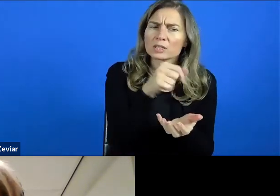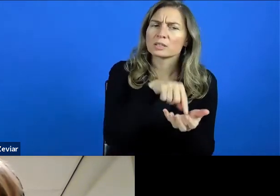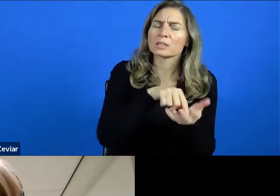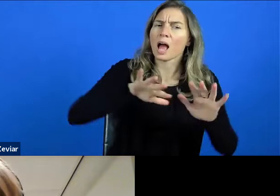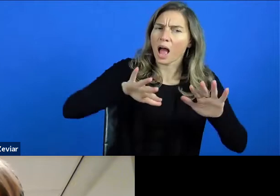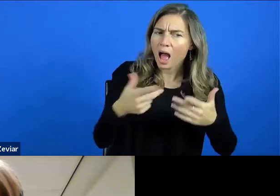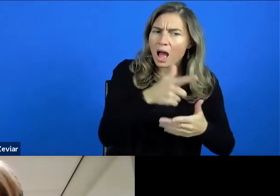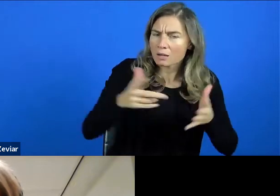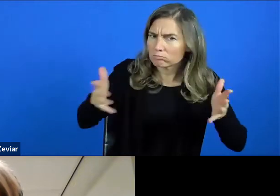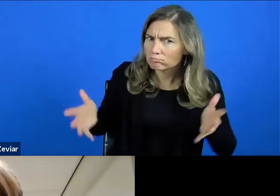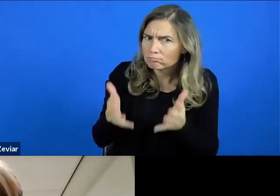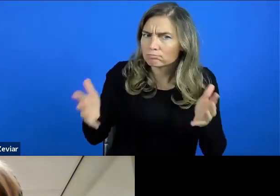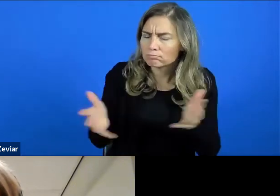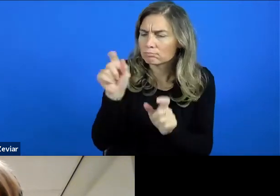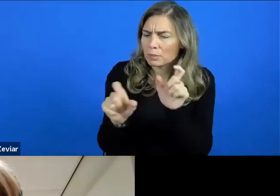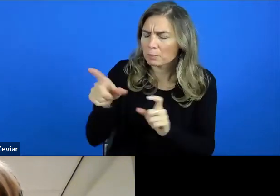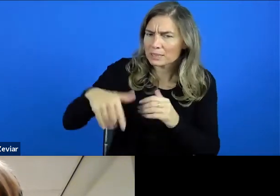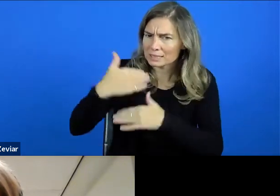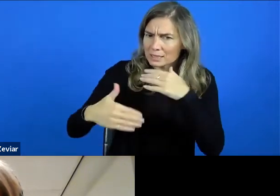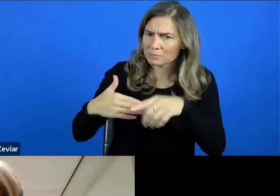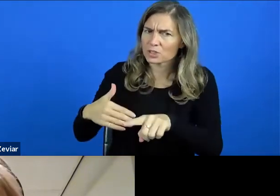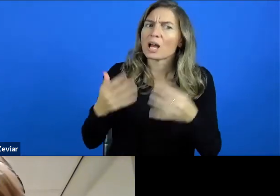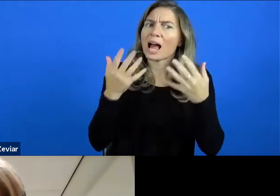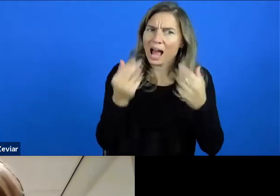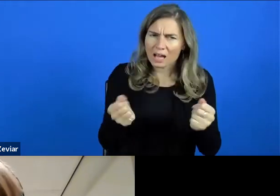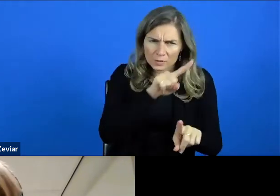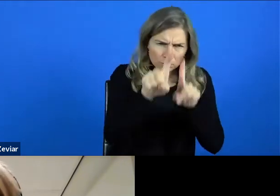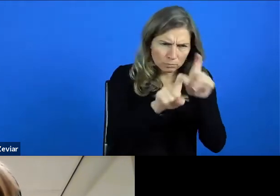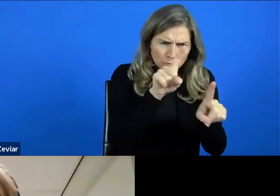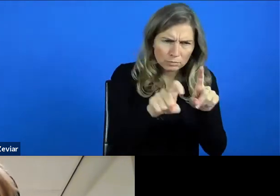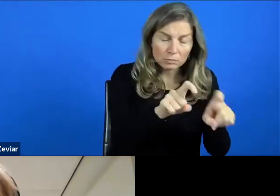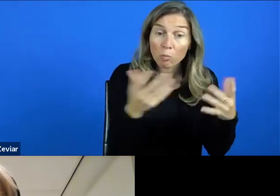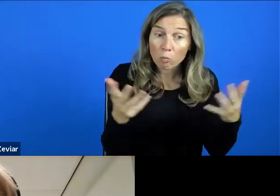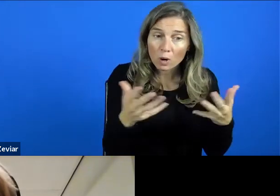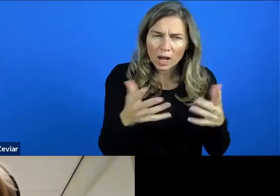The inquire concerns several questions that we sent the Commission